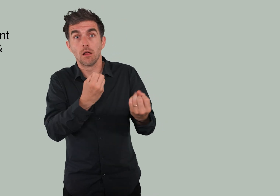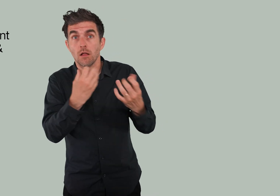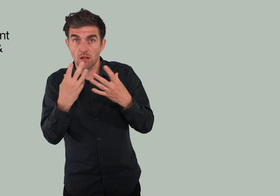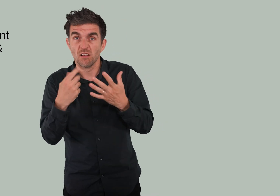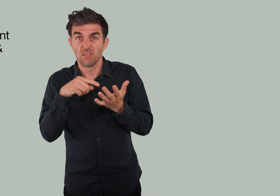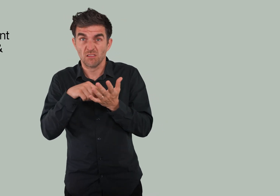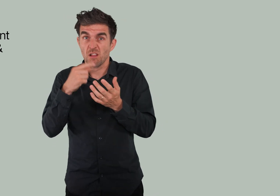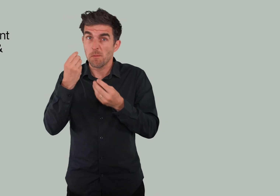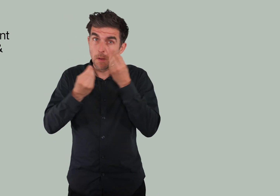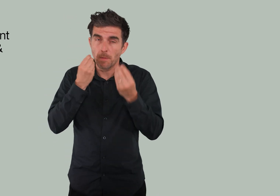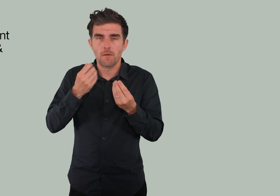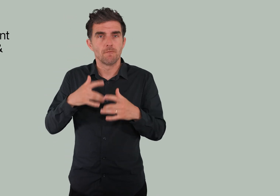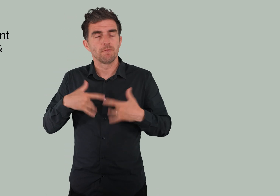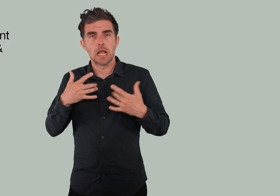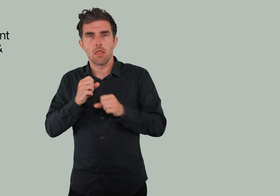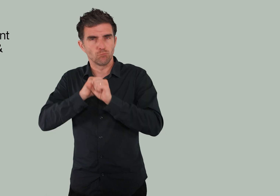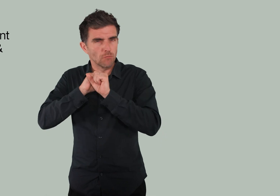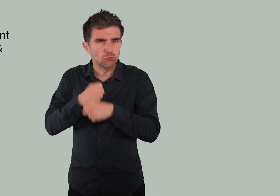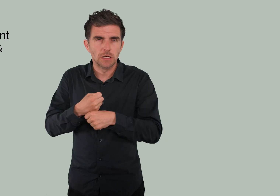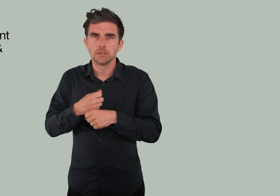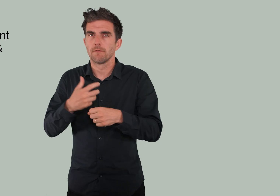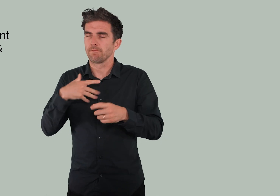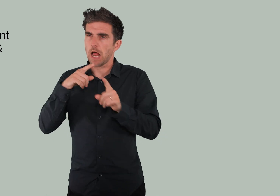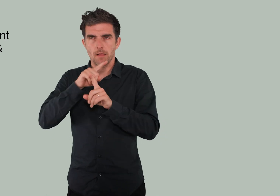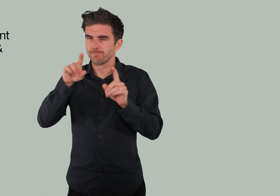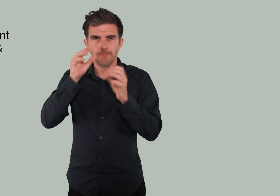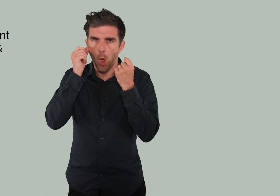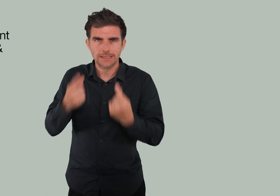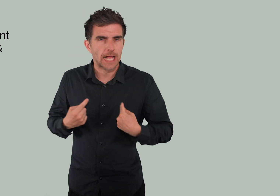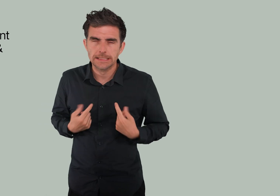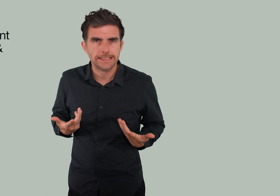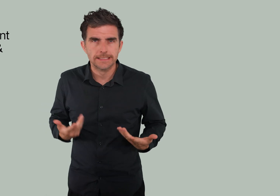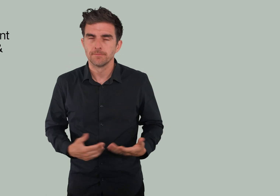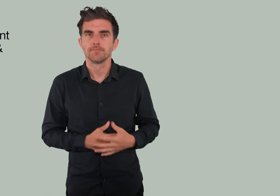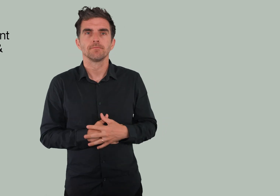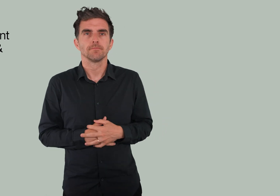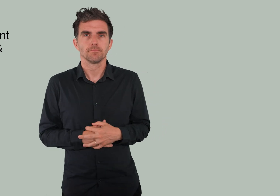with such conditions feeling frustrated and likely to be misunderstood.